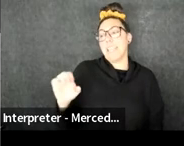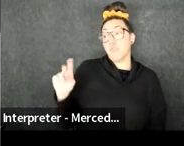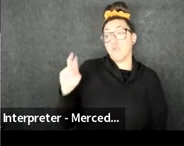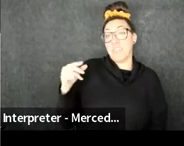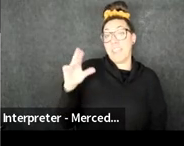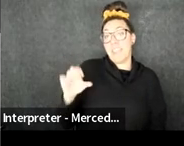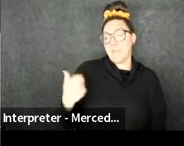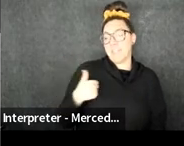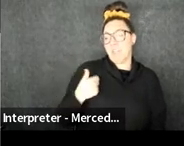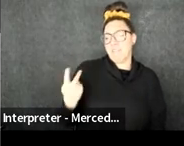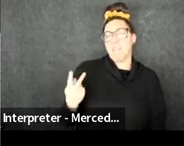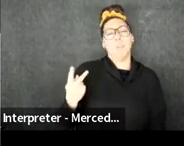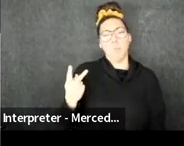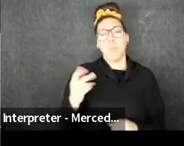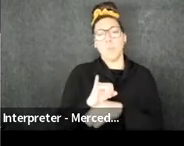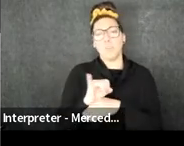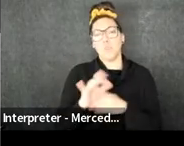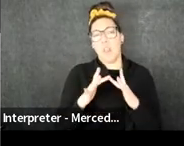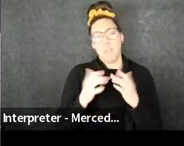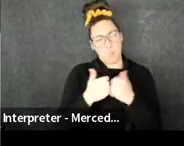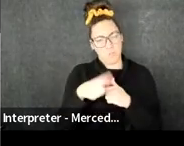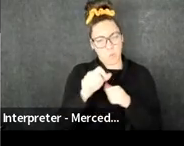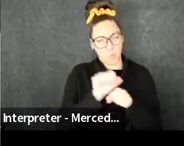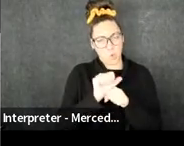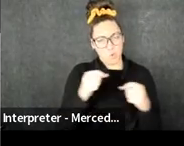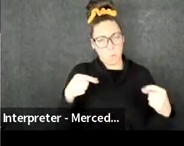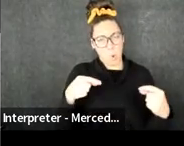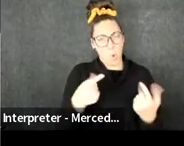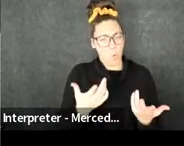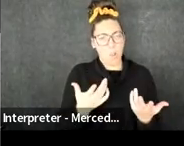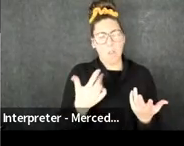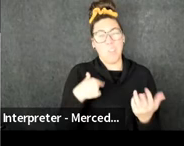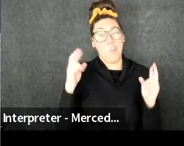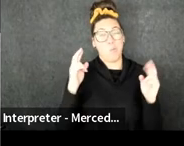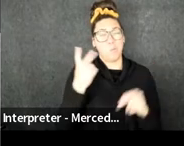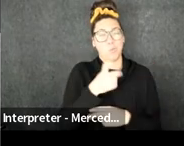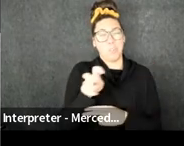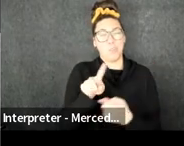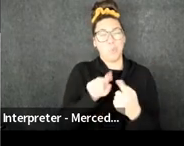Like most of you have been working remotely. We hope to soon transition to in-person this semester.